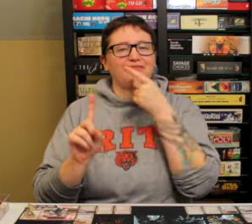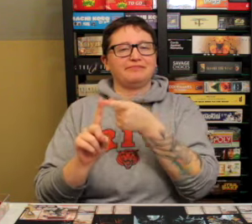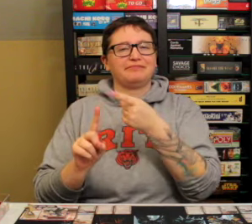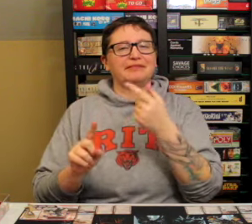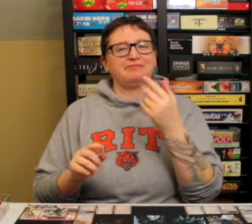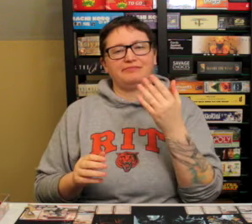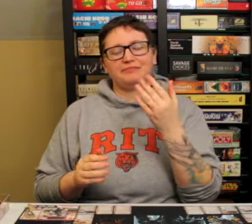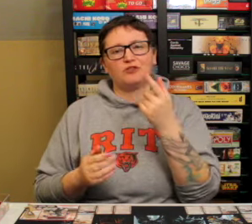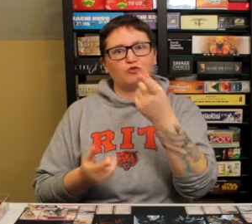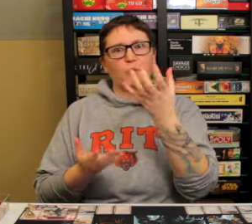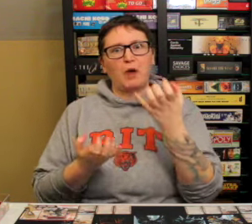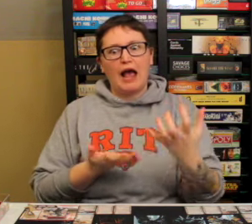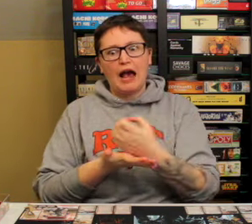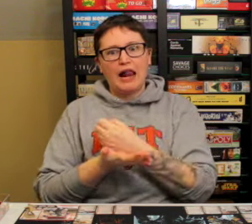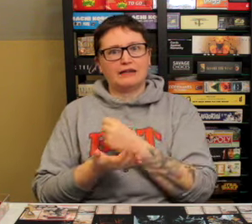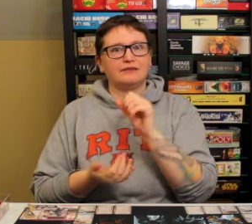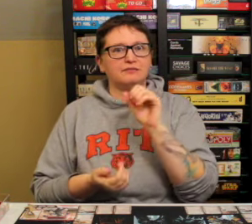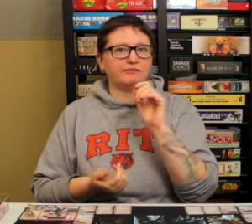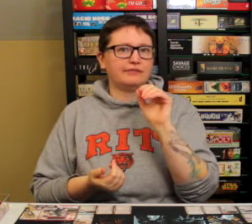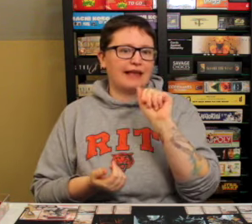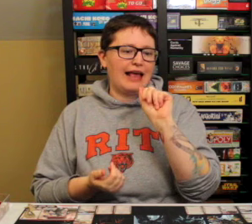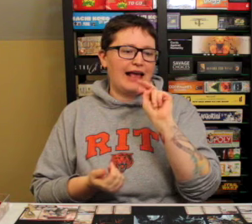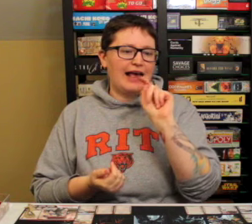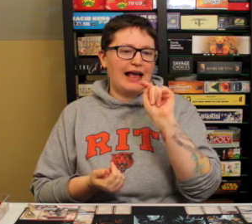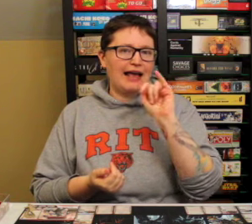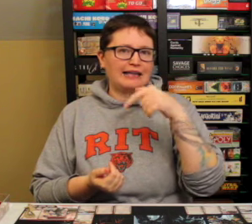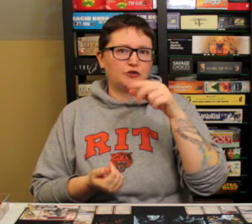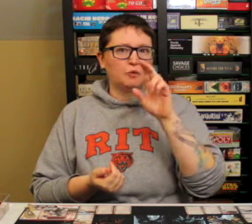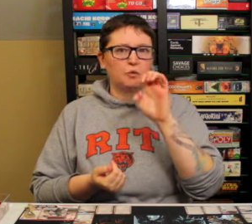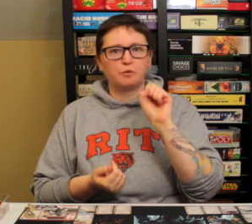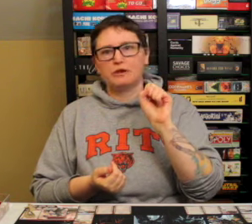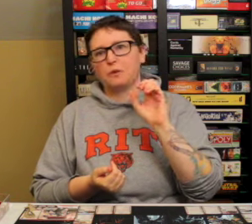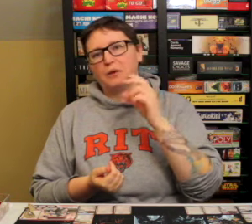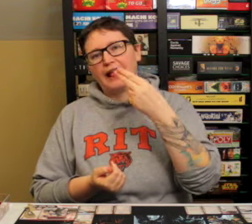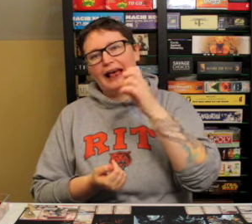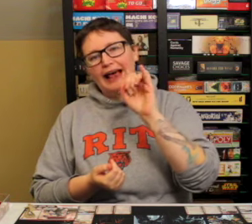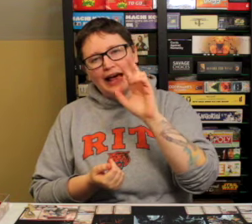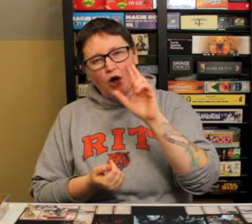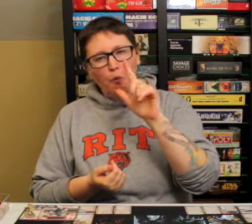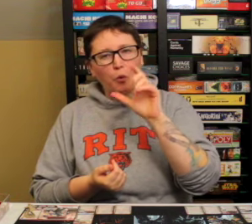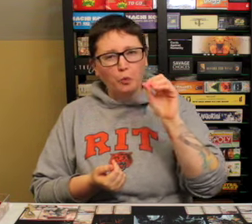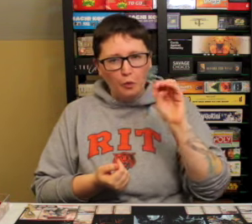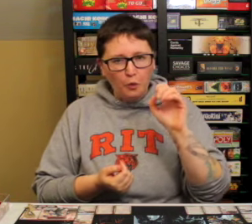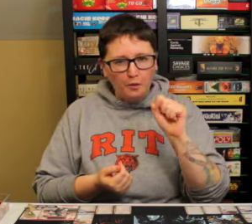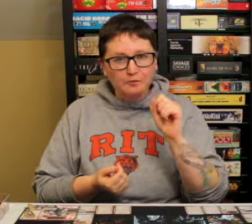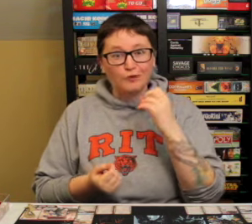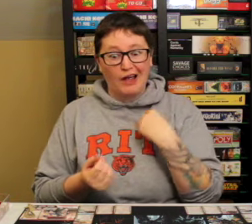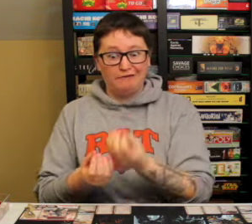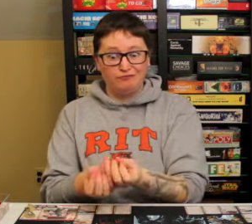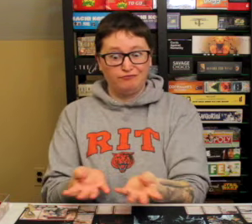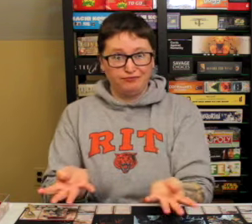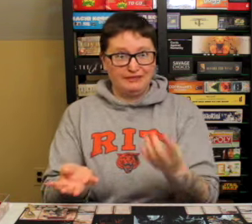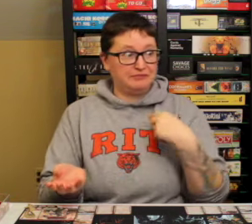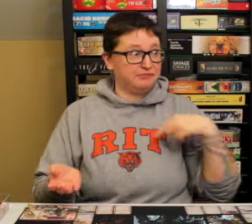That game you want to you collect certain antiques or heirlooms.